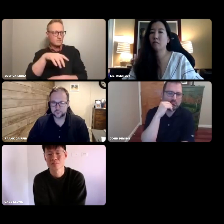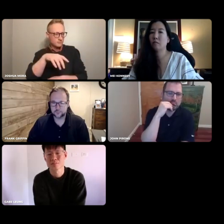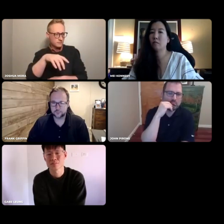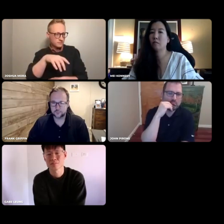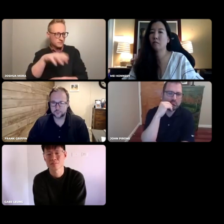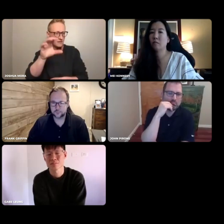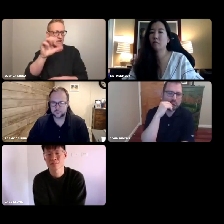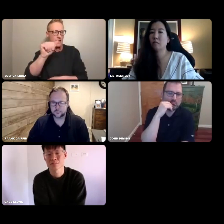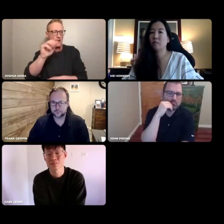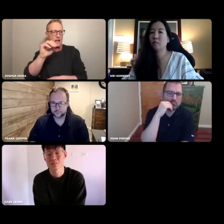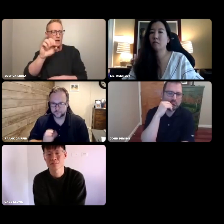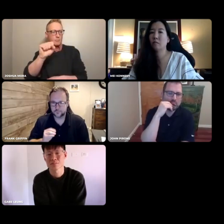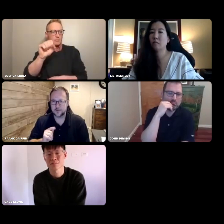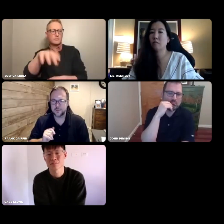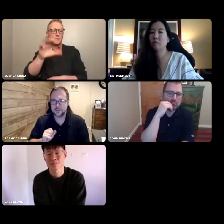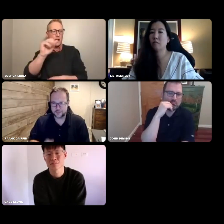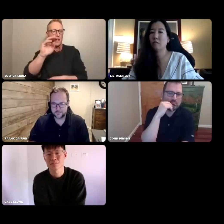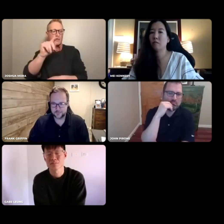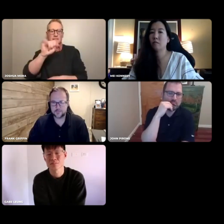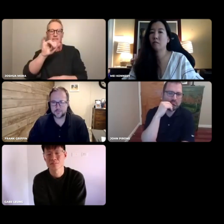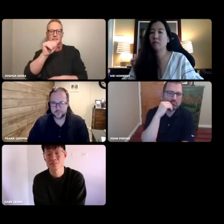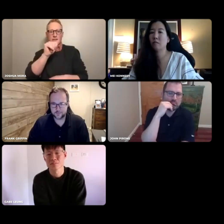or Vimeo.